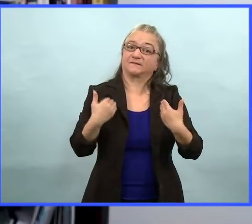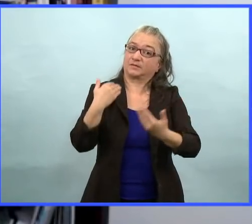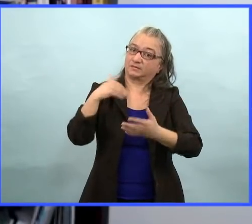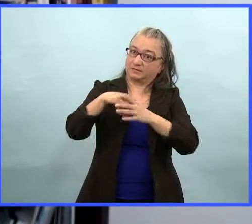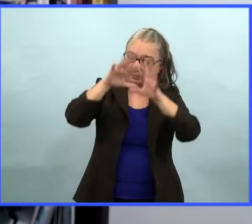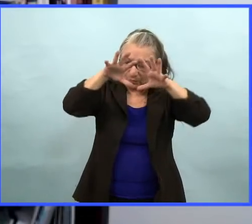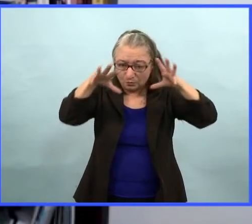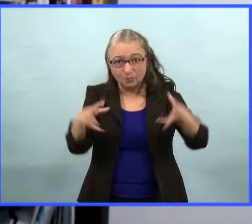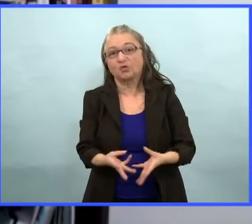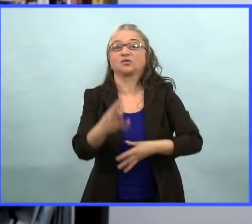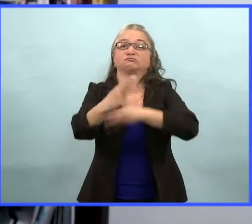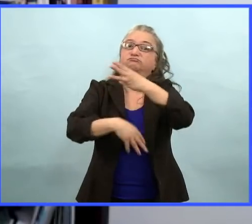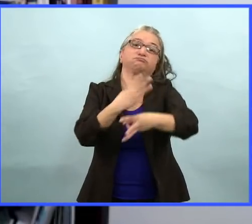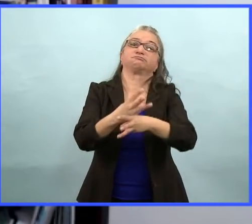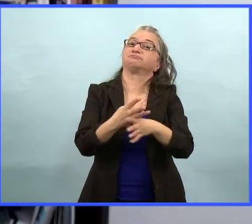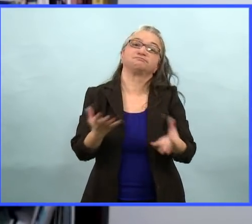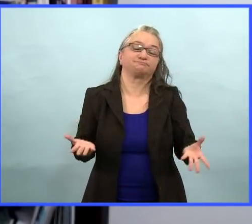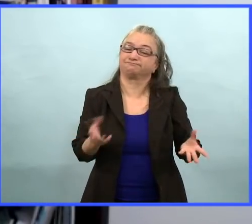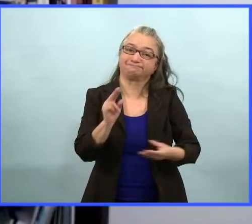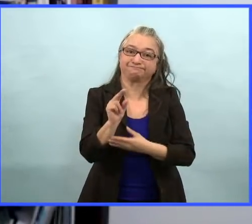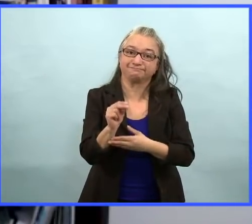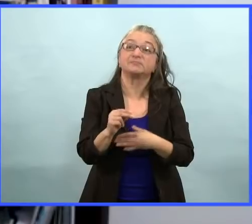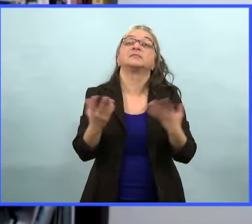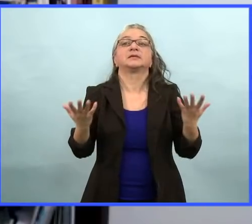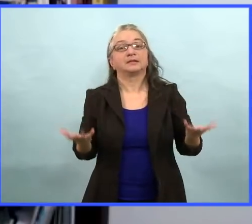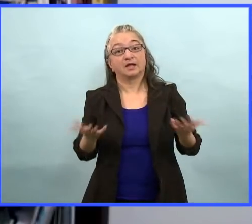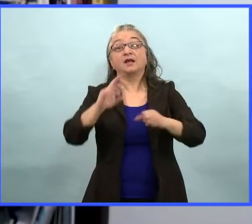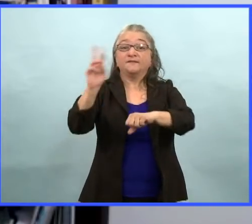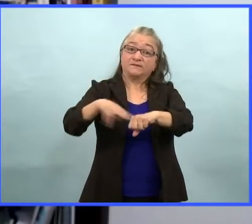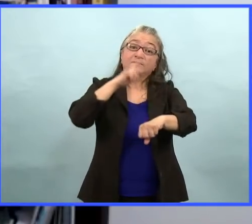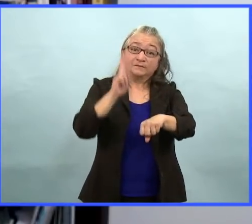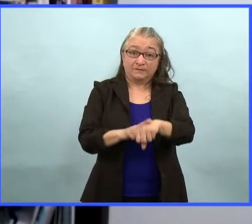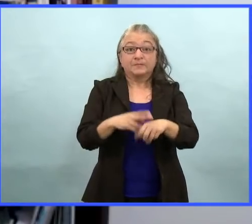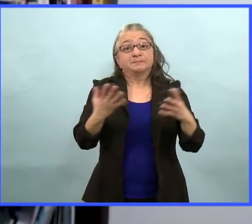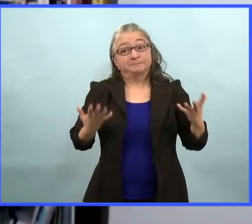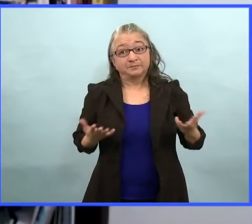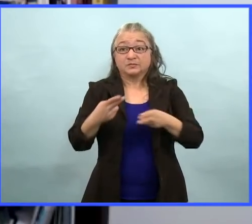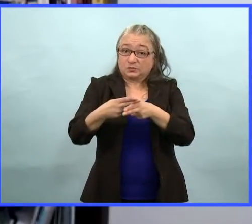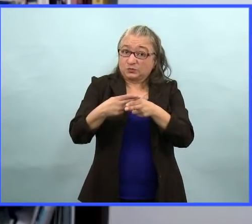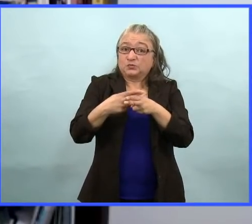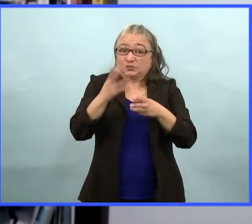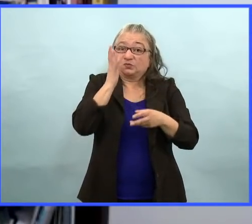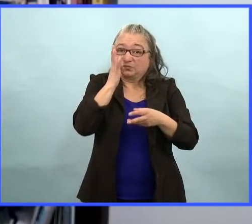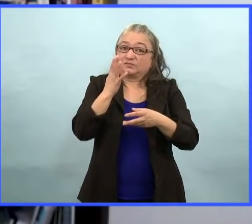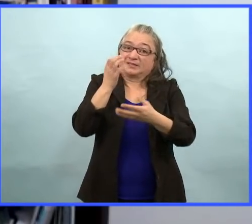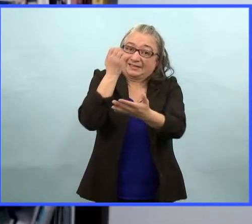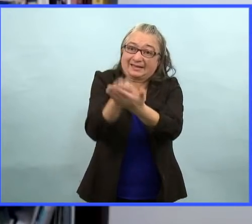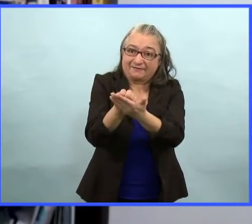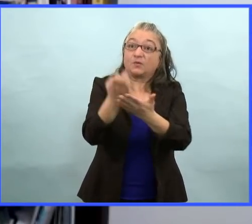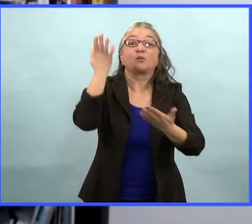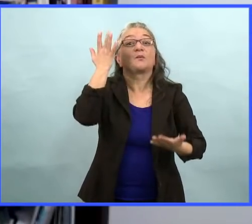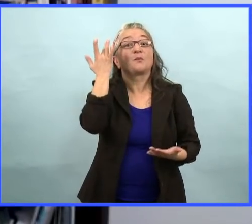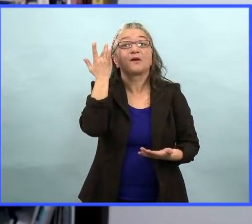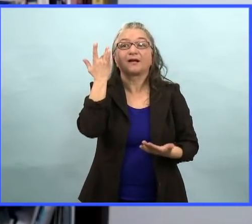soon have evidence because so many people have experienced infections but don't have a lot of